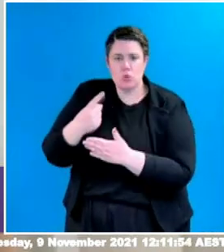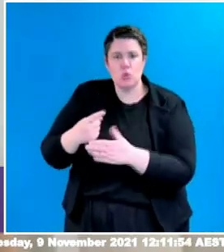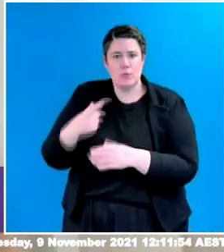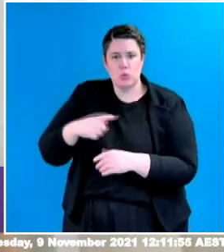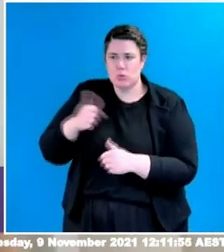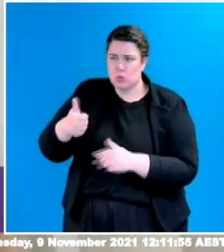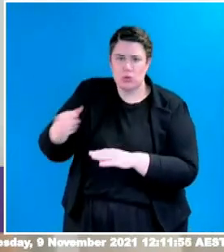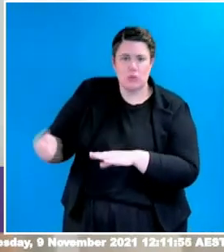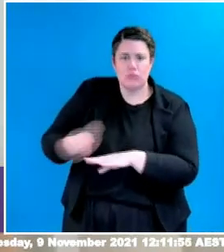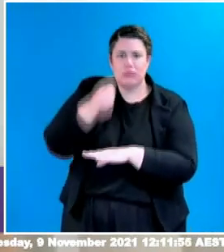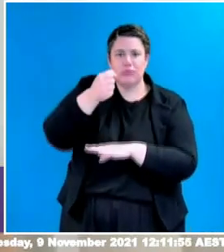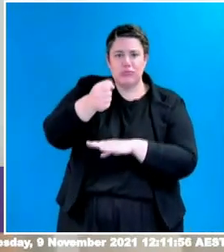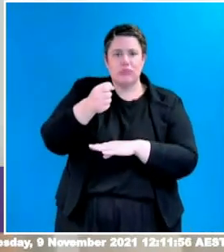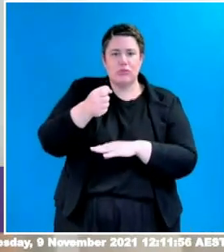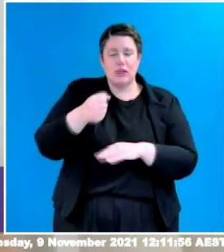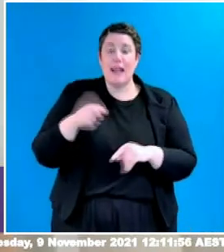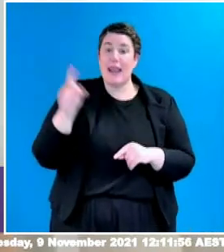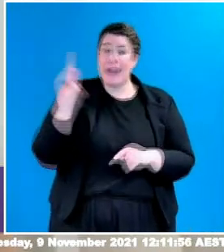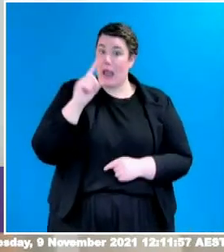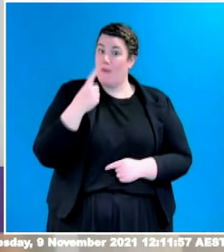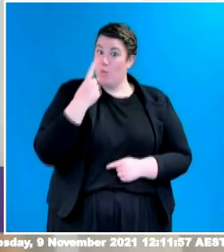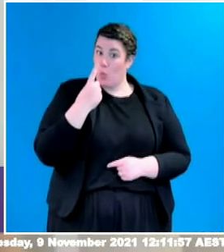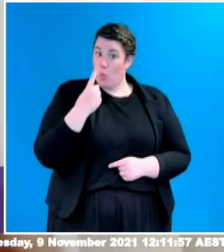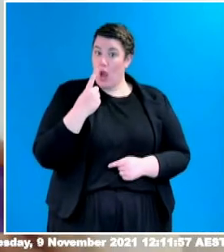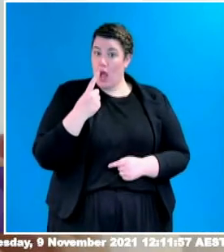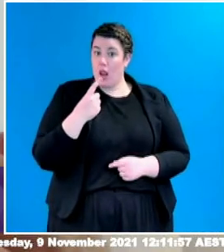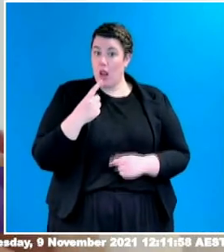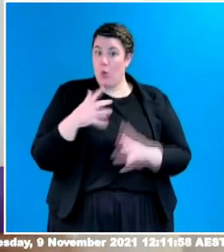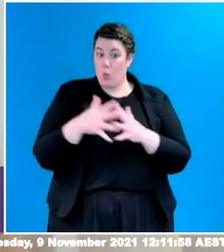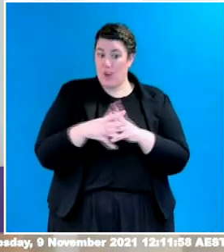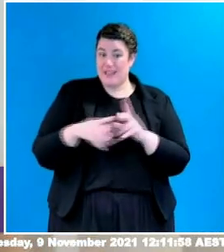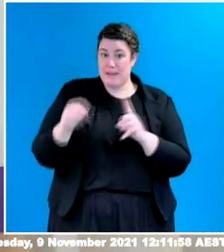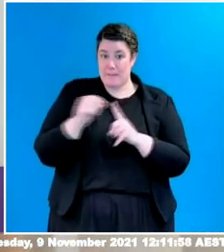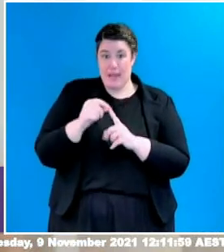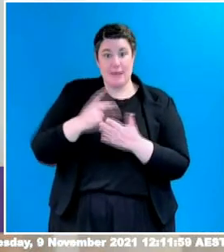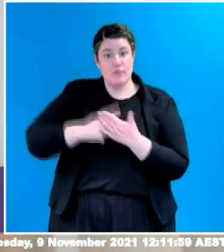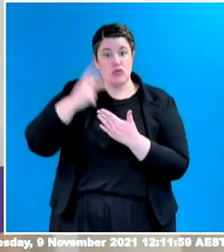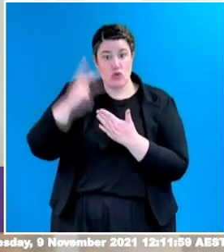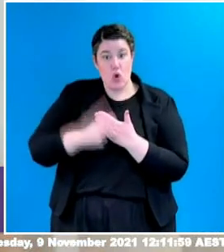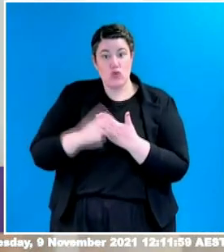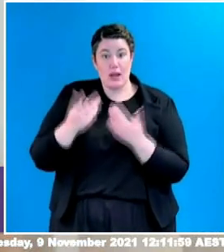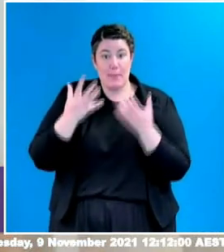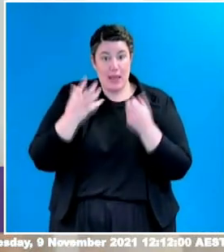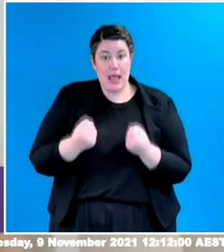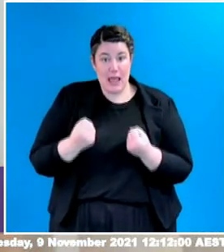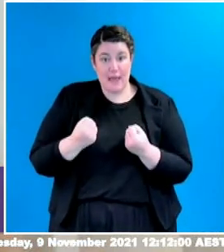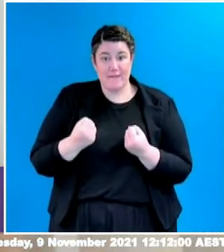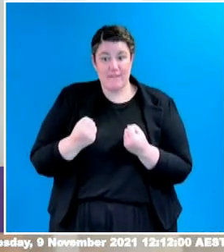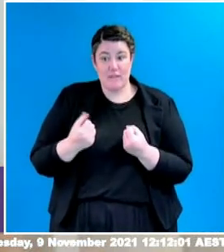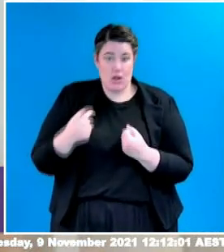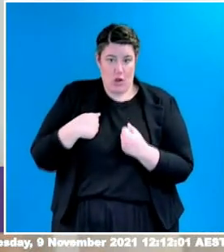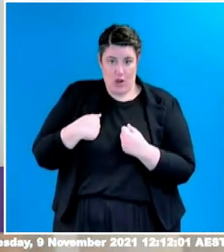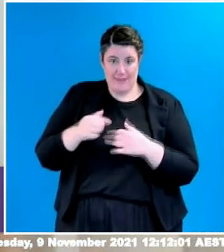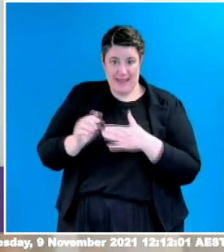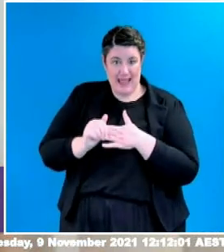There is now one inhouse program that is running and, in fact, I am actually delivering that. It is one of the large corporate organisations.